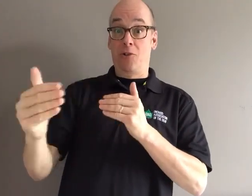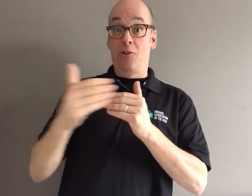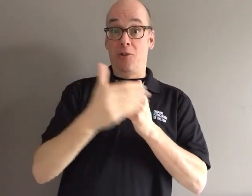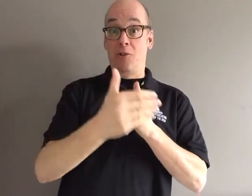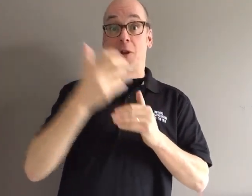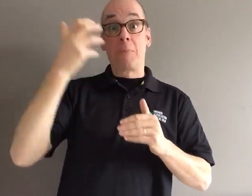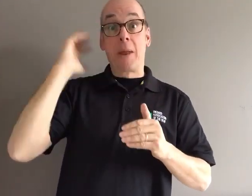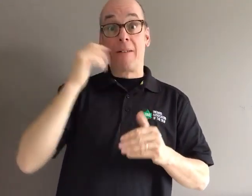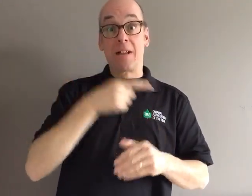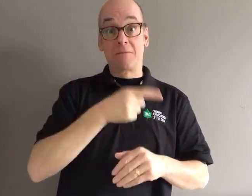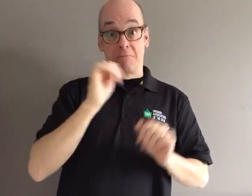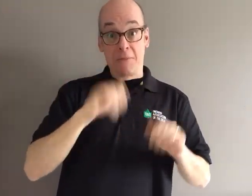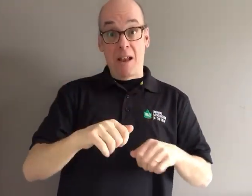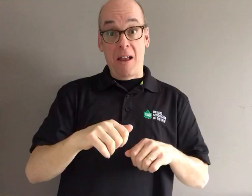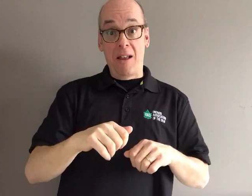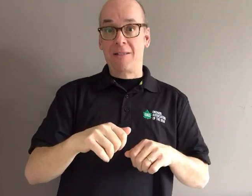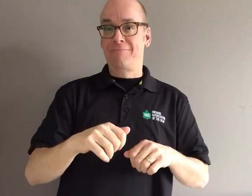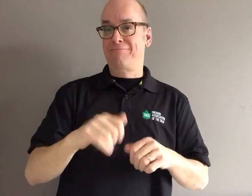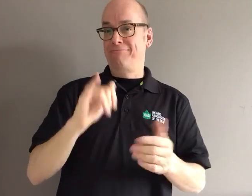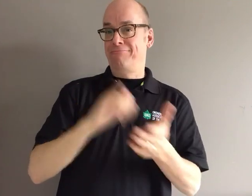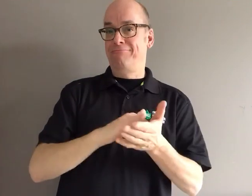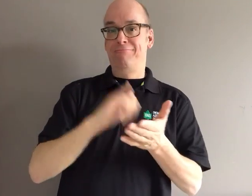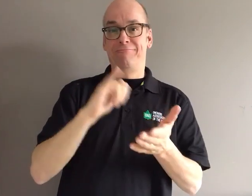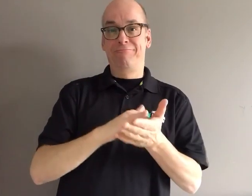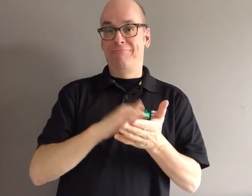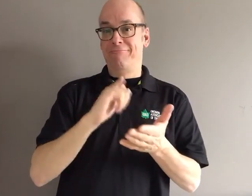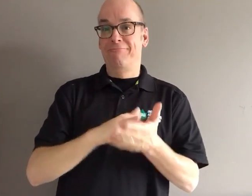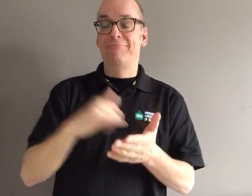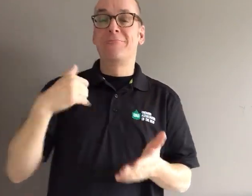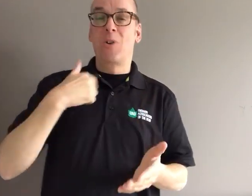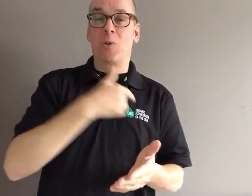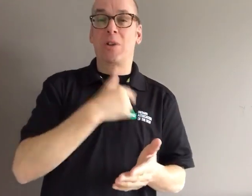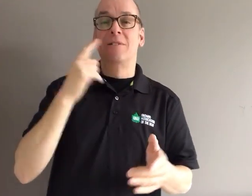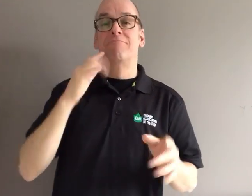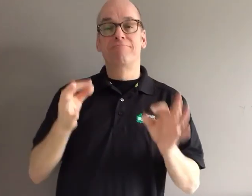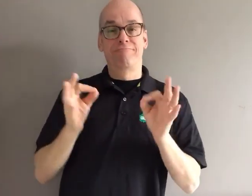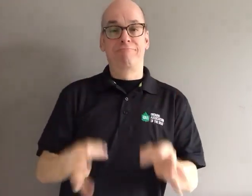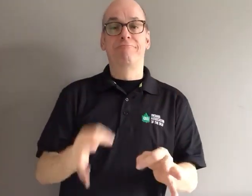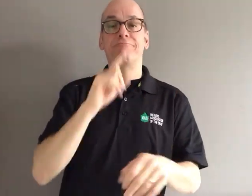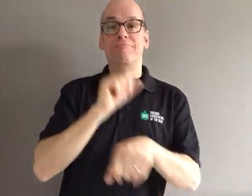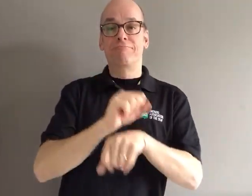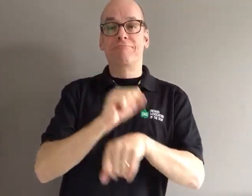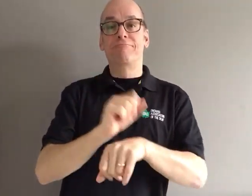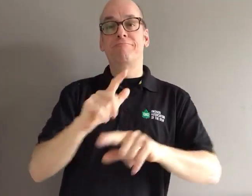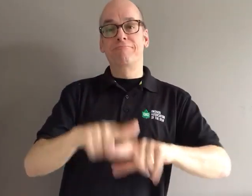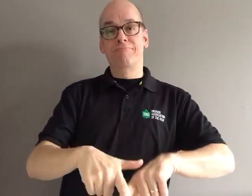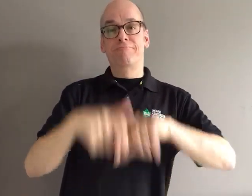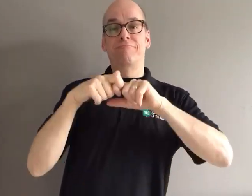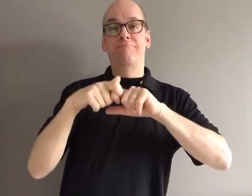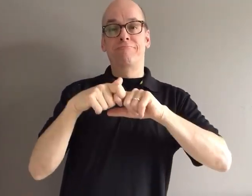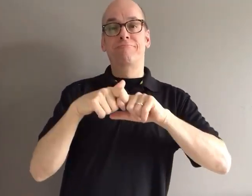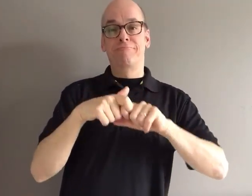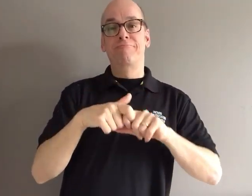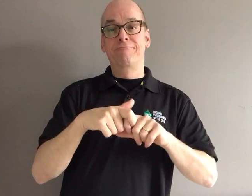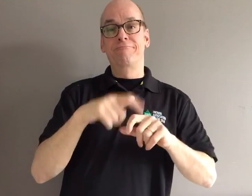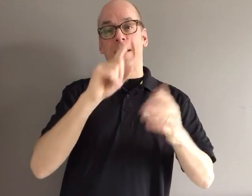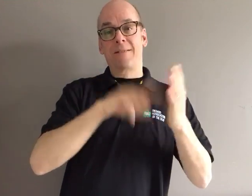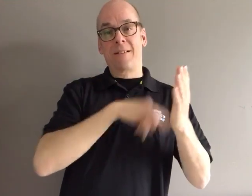Of course, it is impossible to stay two metres away from each other so we have decided to suspend the event.